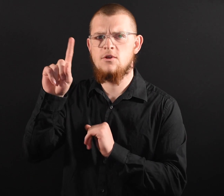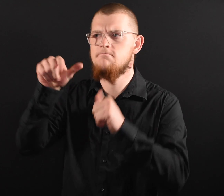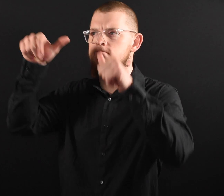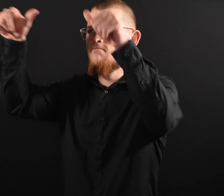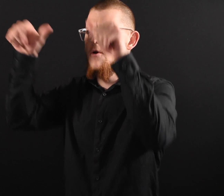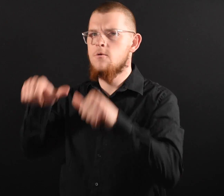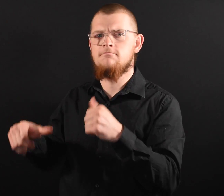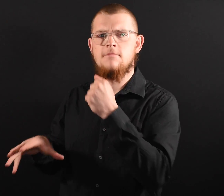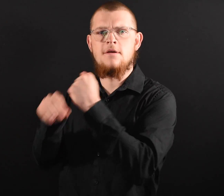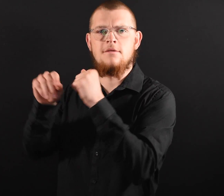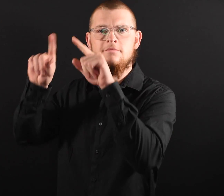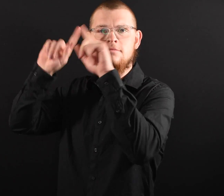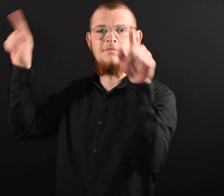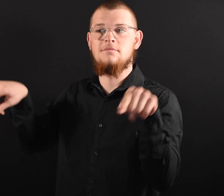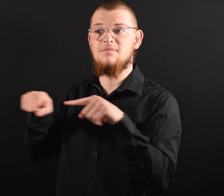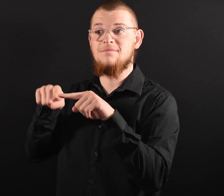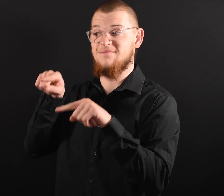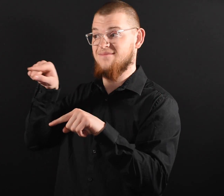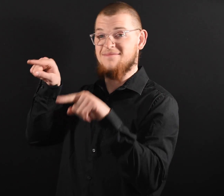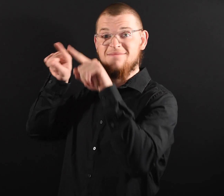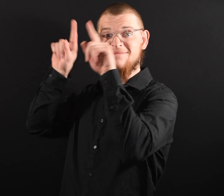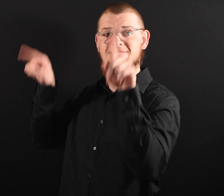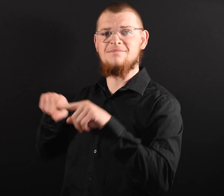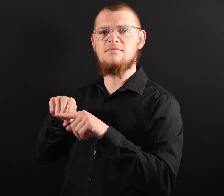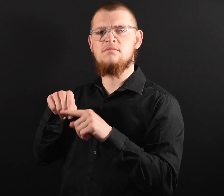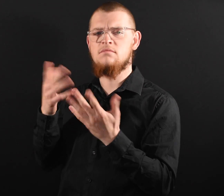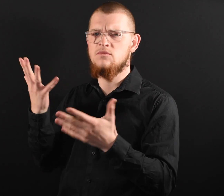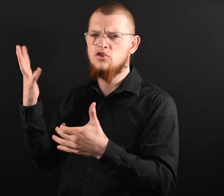Identify and post additional signage, including for: